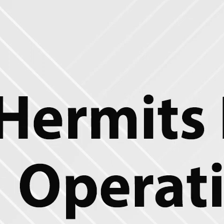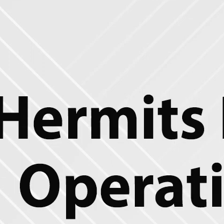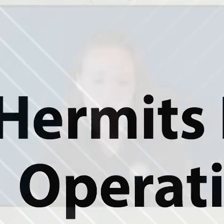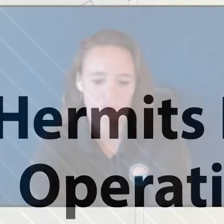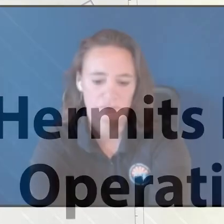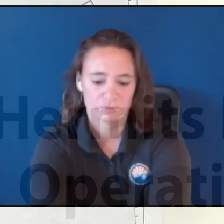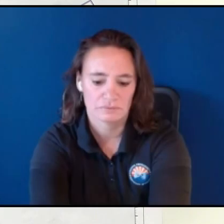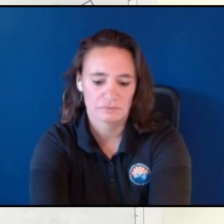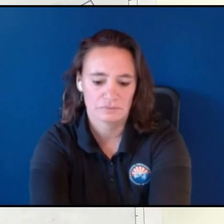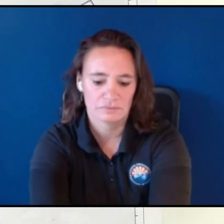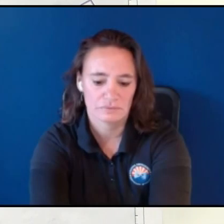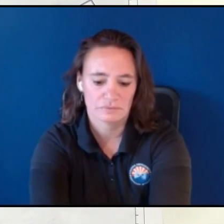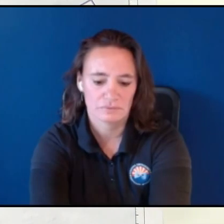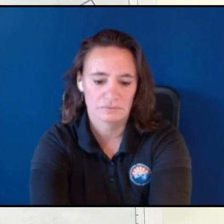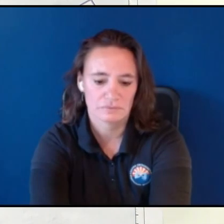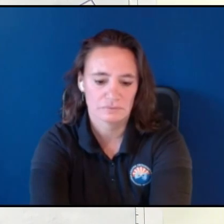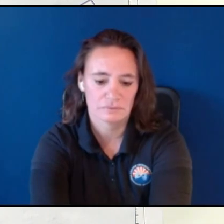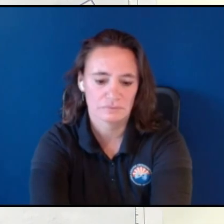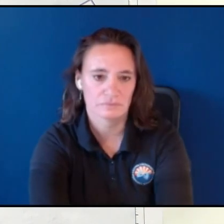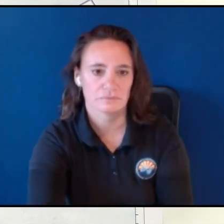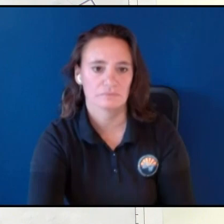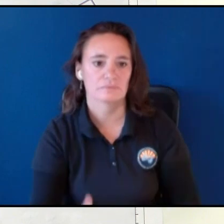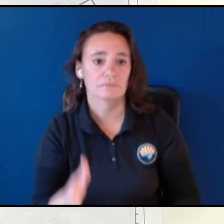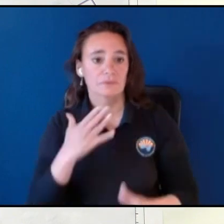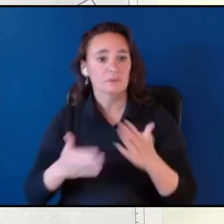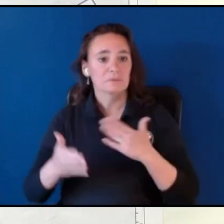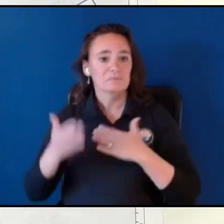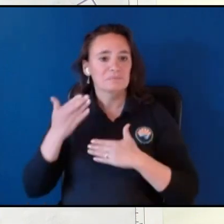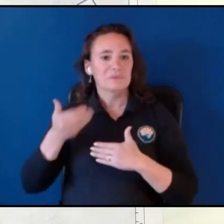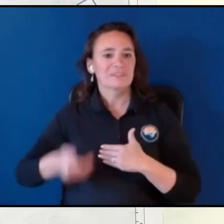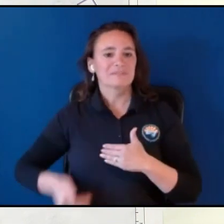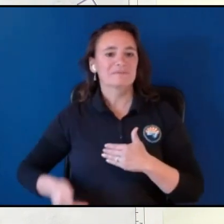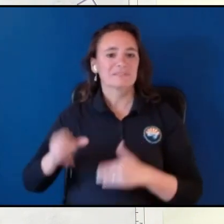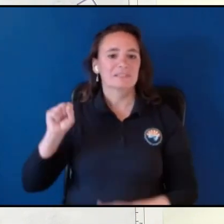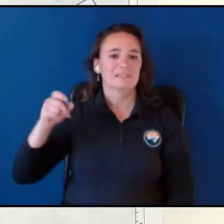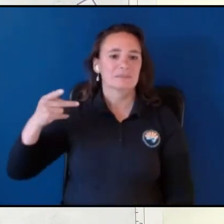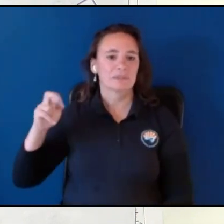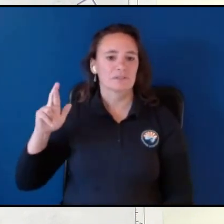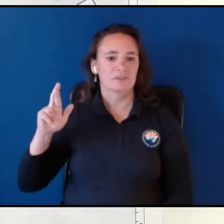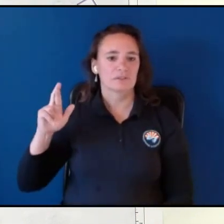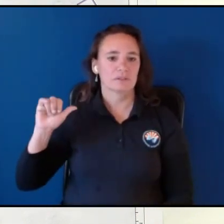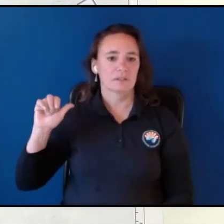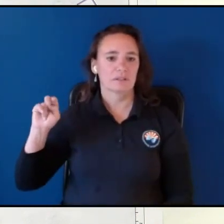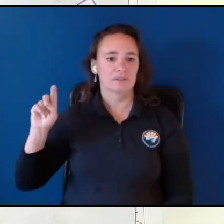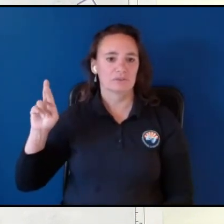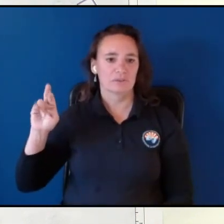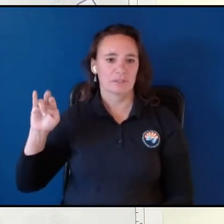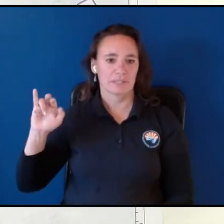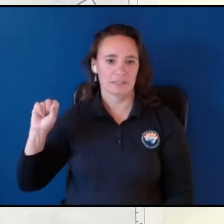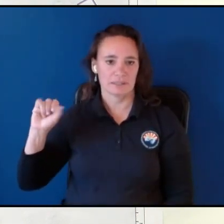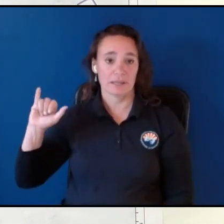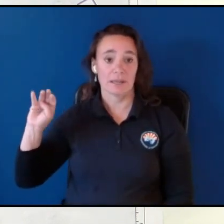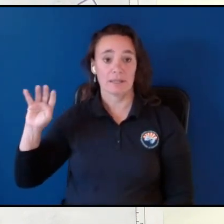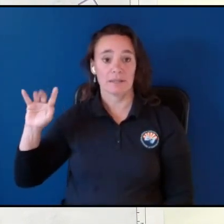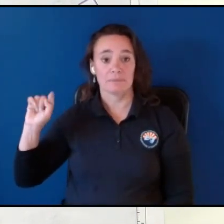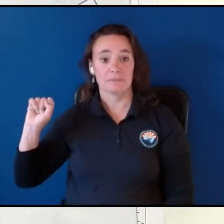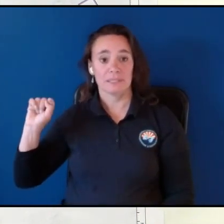Alright, good morning everyone. Spencer Andreis, Incident Management Team 5 with the May 24th Operational Briefing.